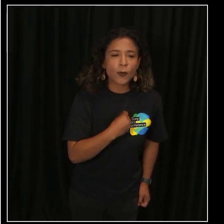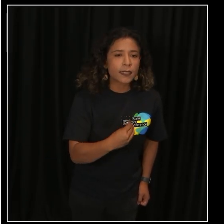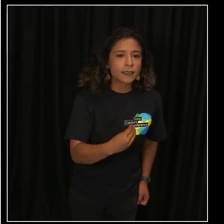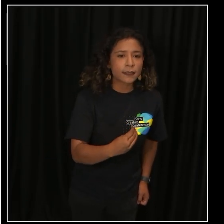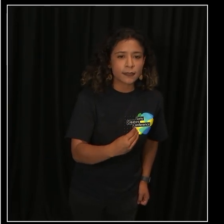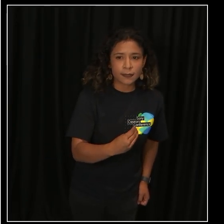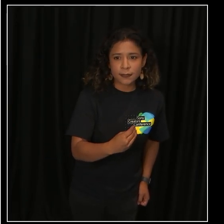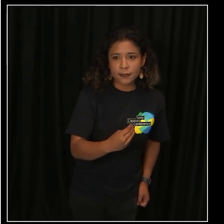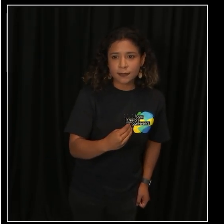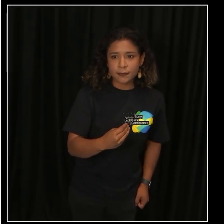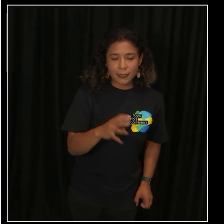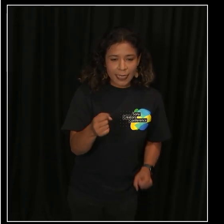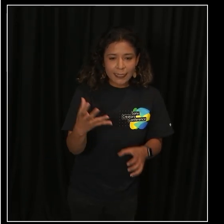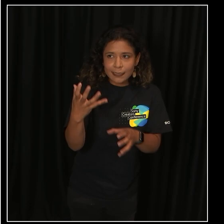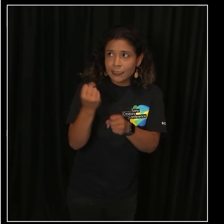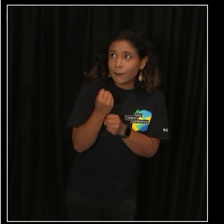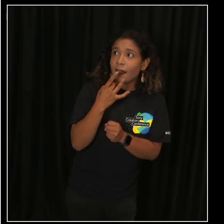the direction of the light is clear.